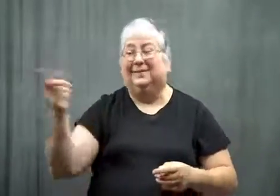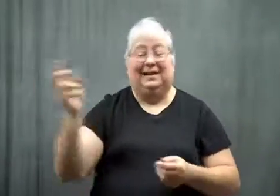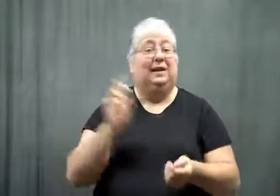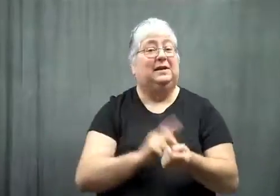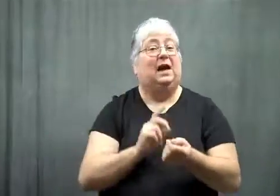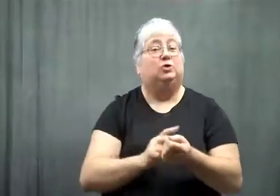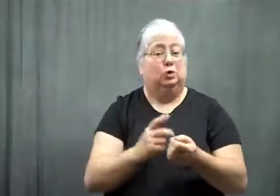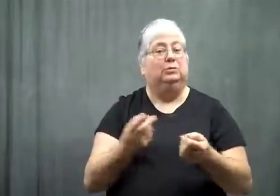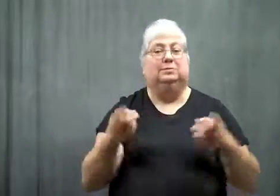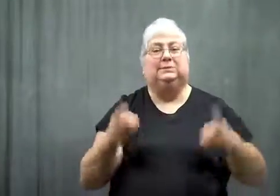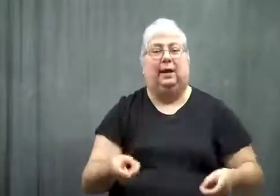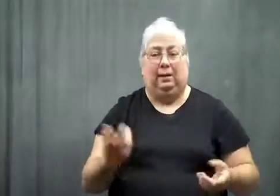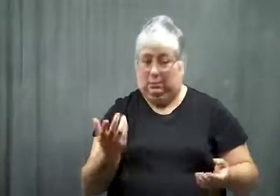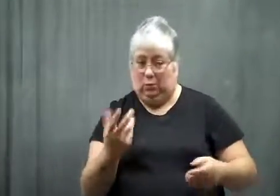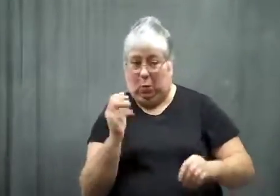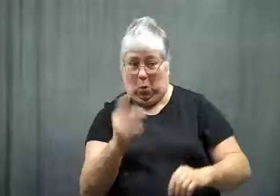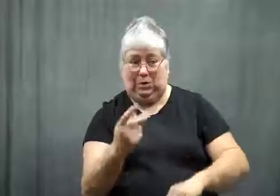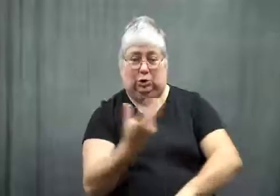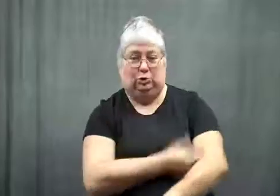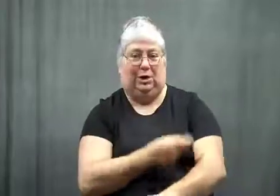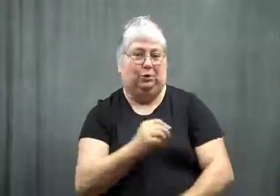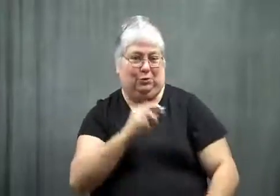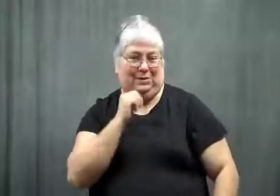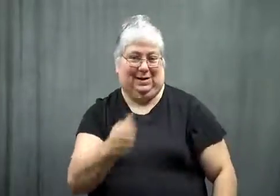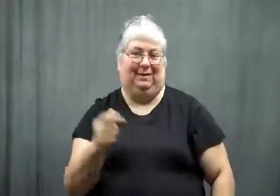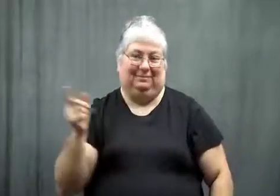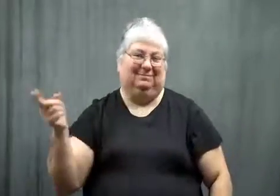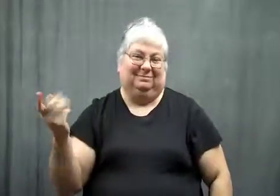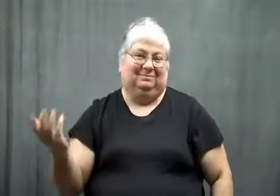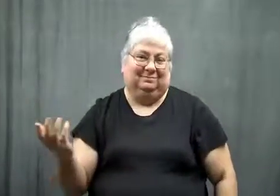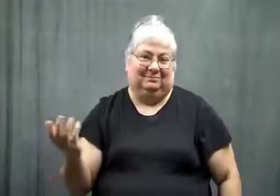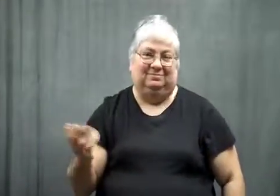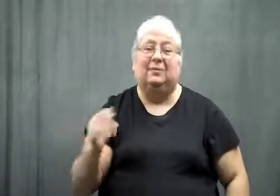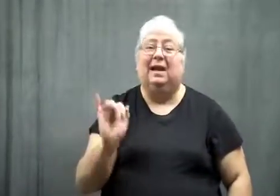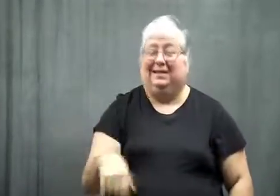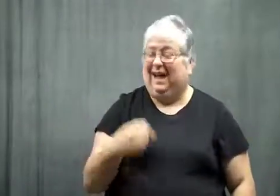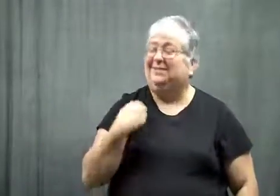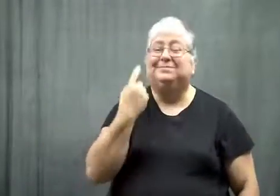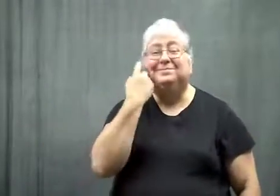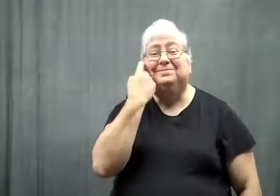That doctor will also determine if the person should have a flu shot or not.